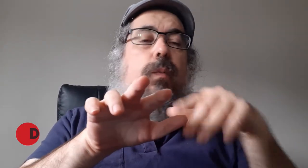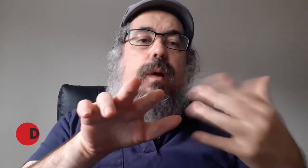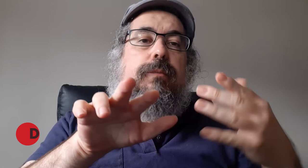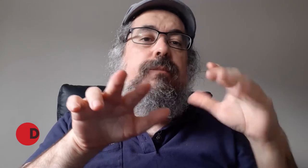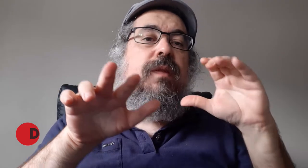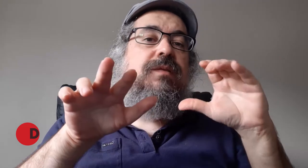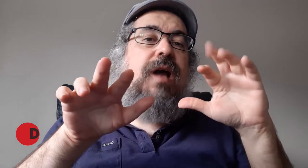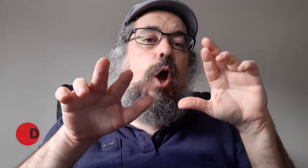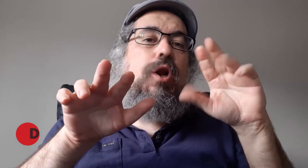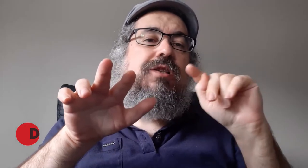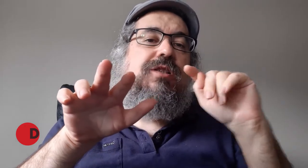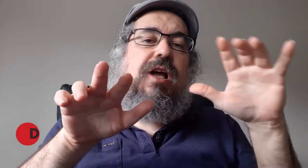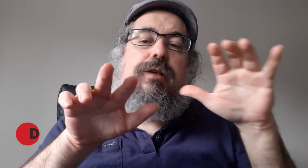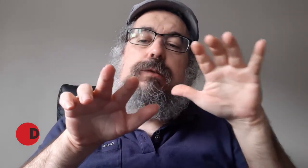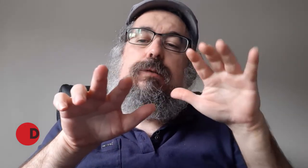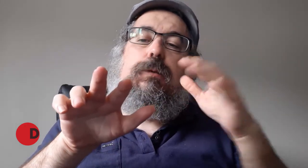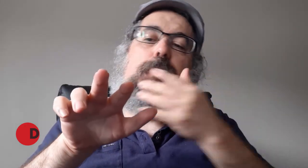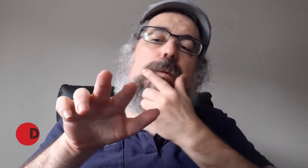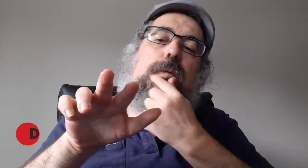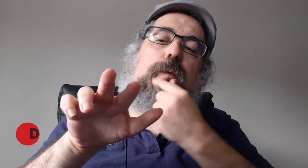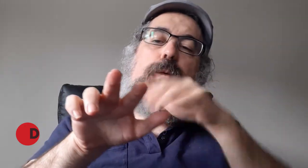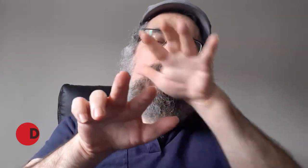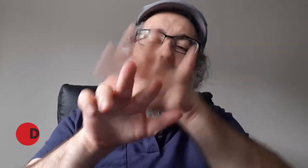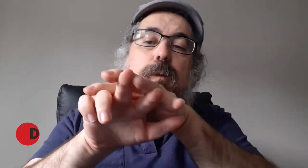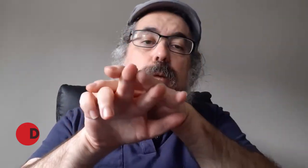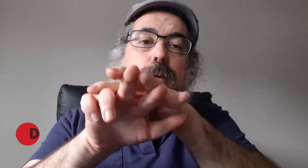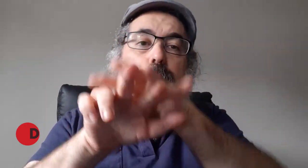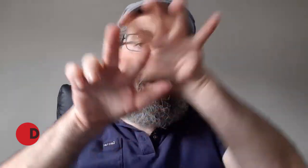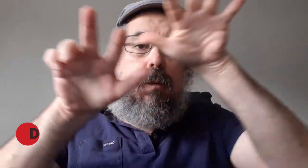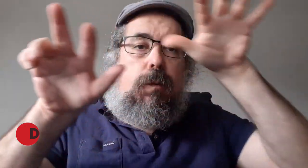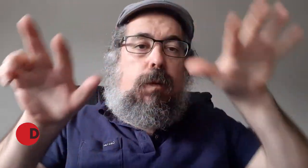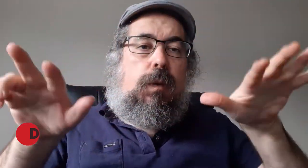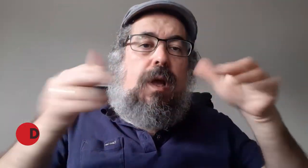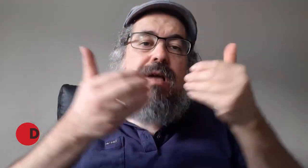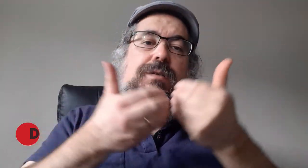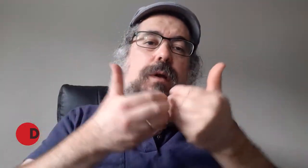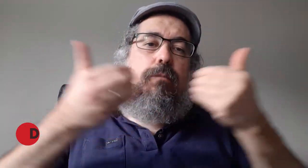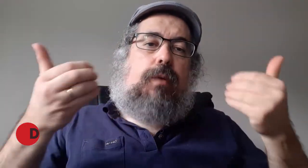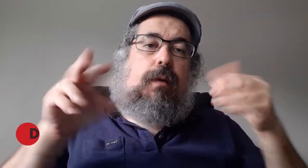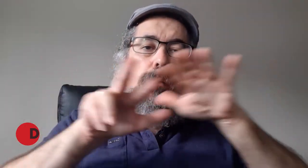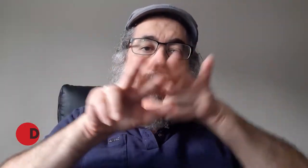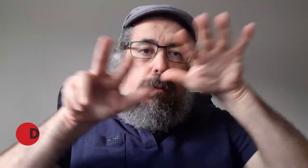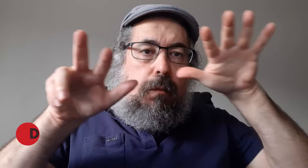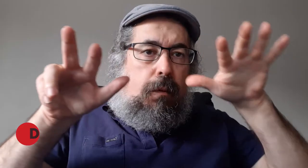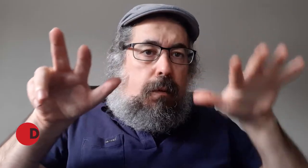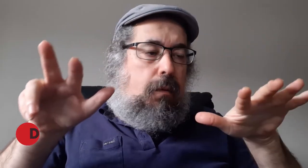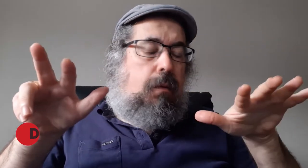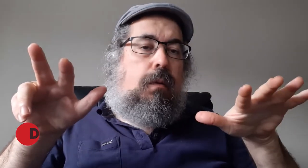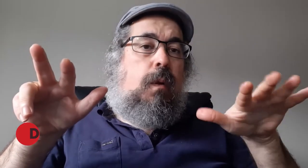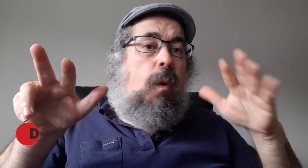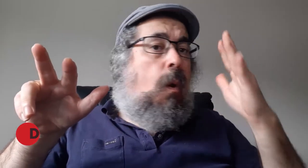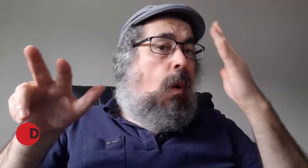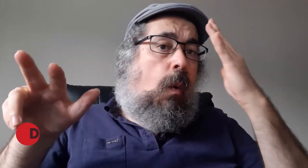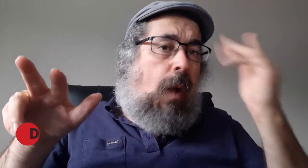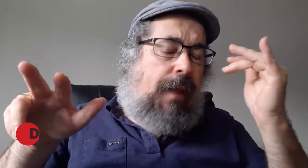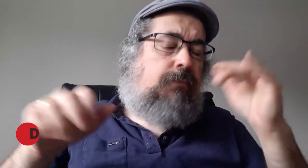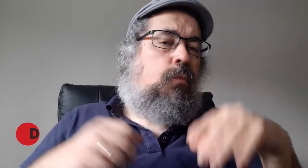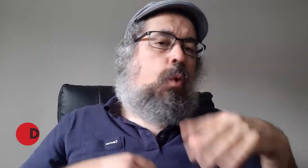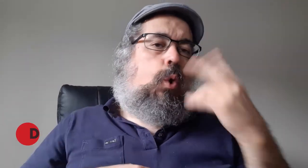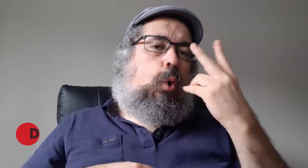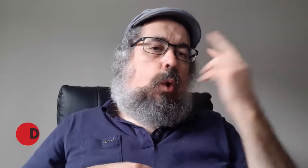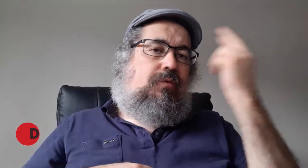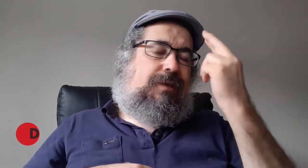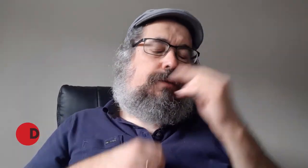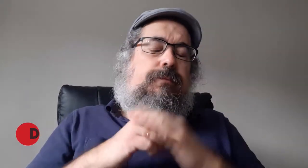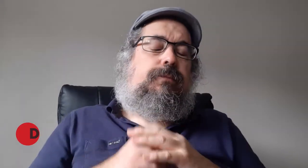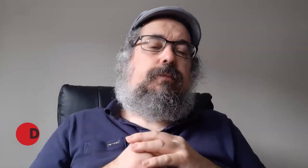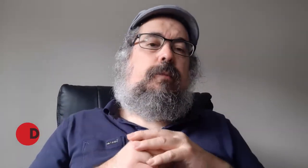CRTC decided to put it on a separate track for two reasons: